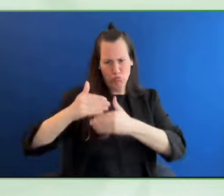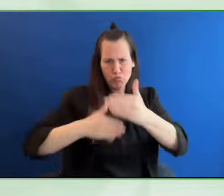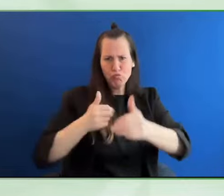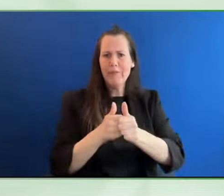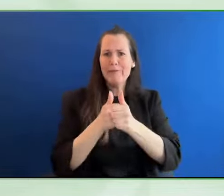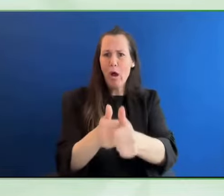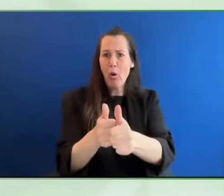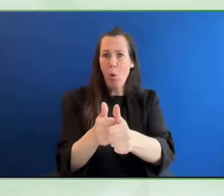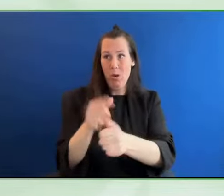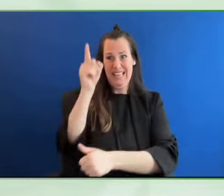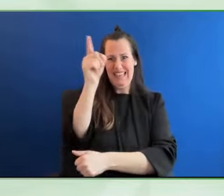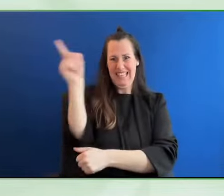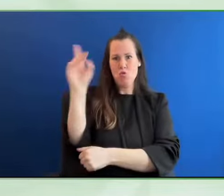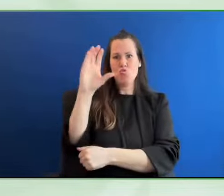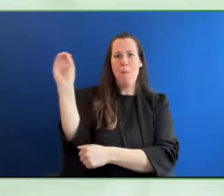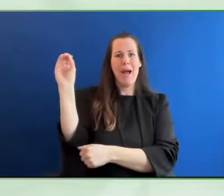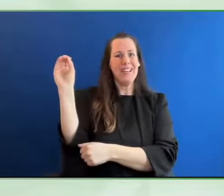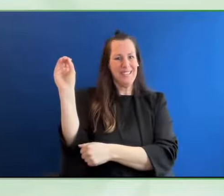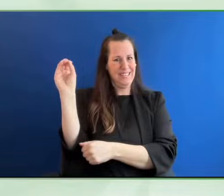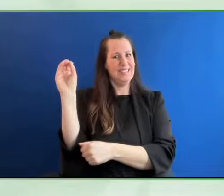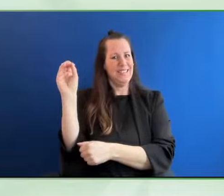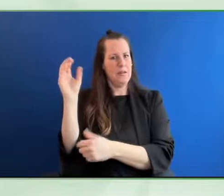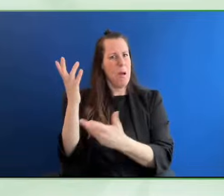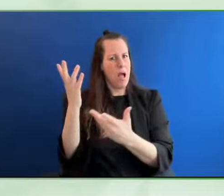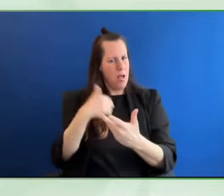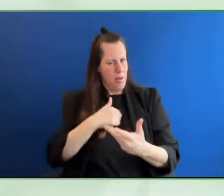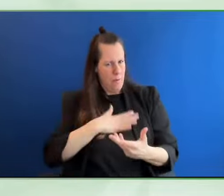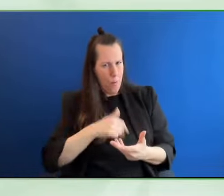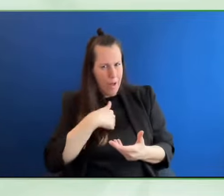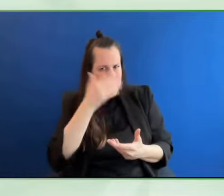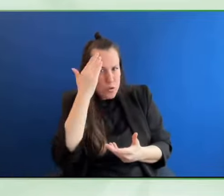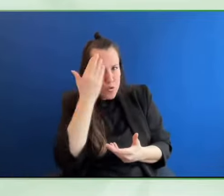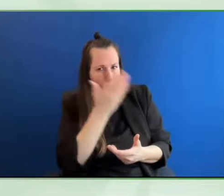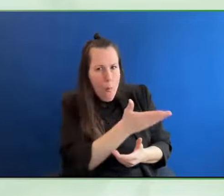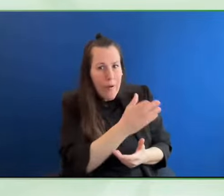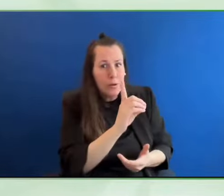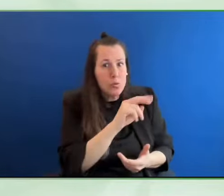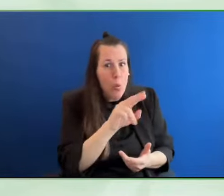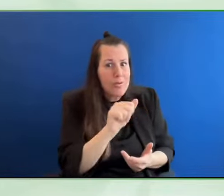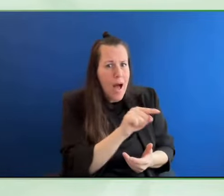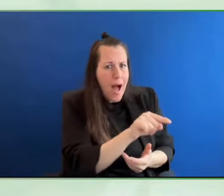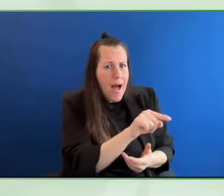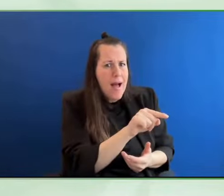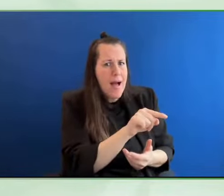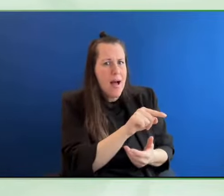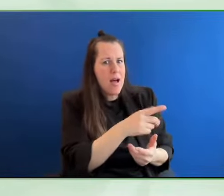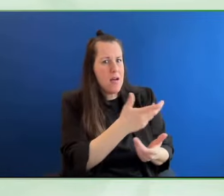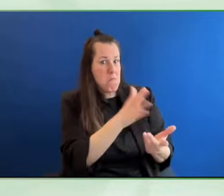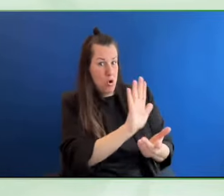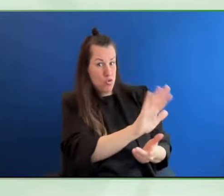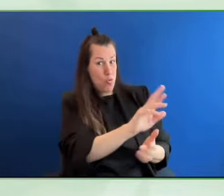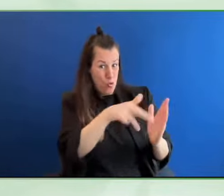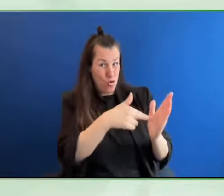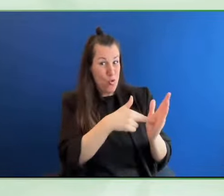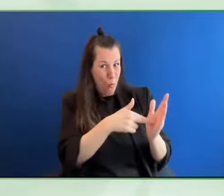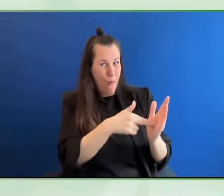We have employee resource groups that have recently been repositioned, I suppose, as